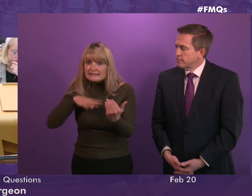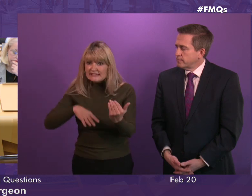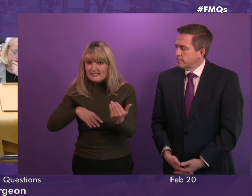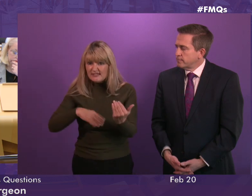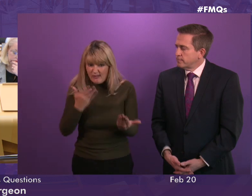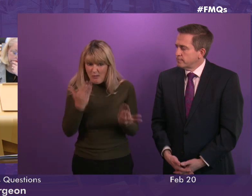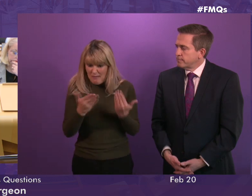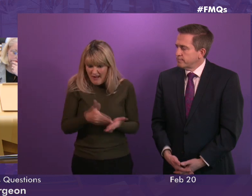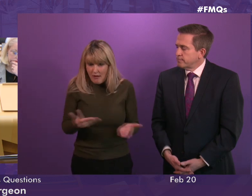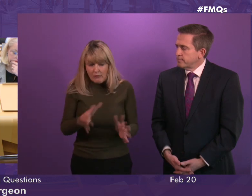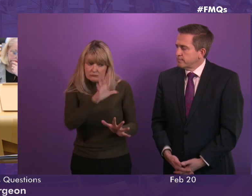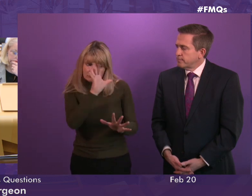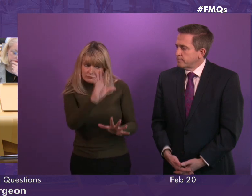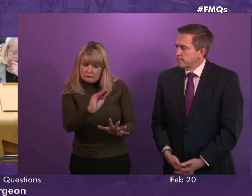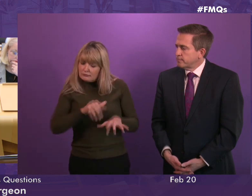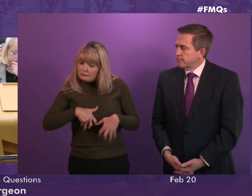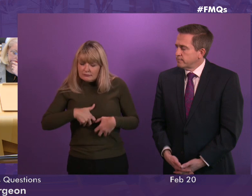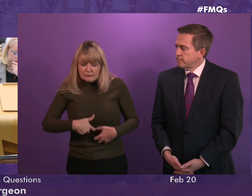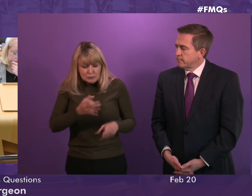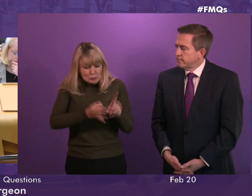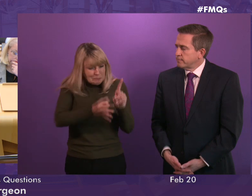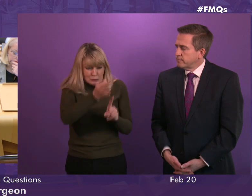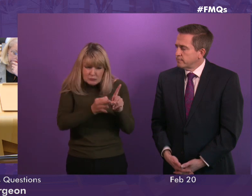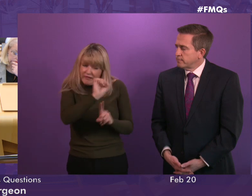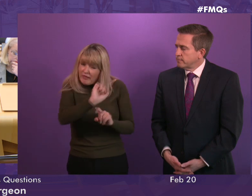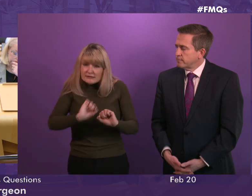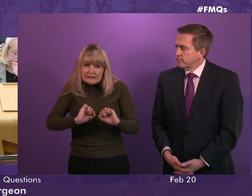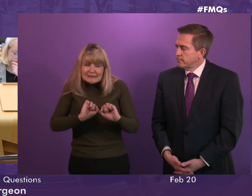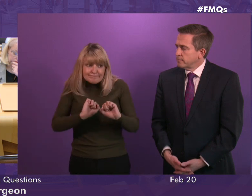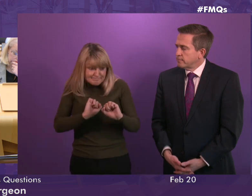We are absolutely determined to make improvements to the current system. However, we also need